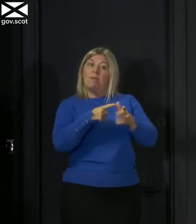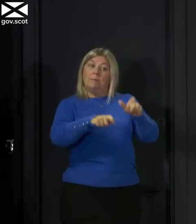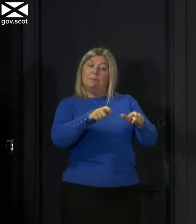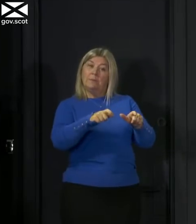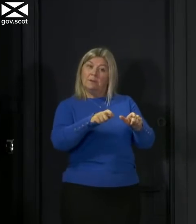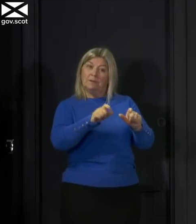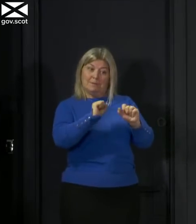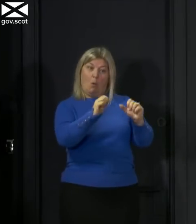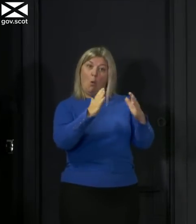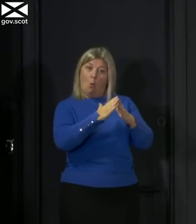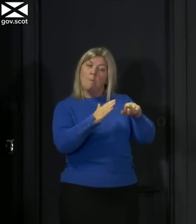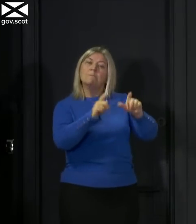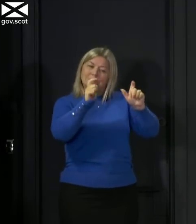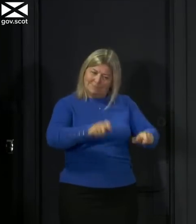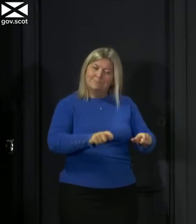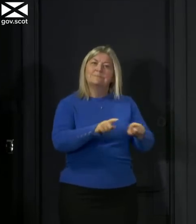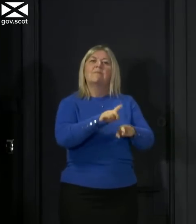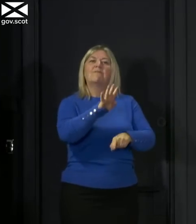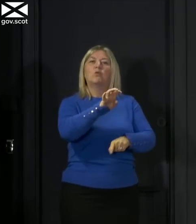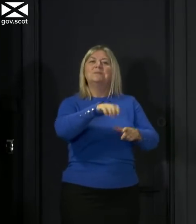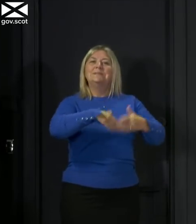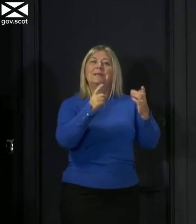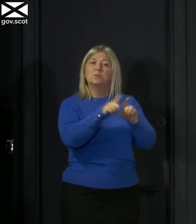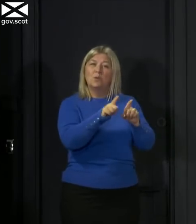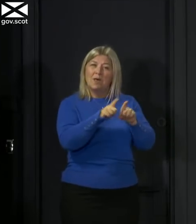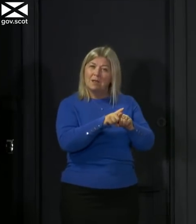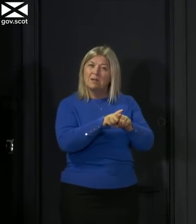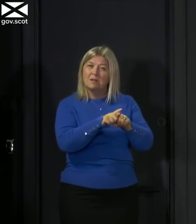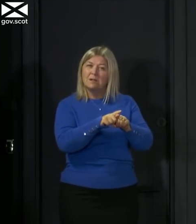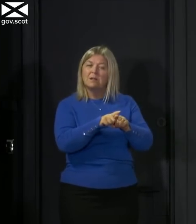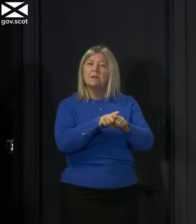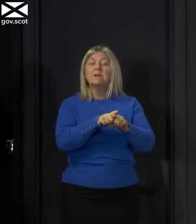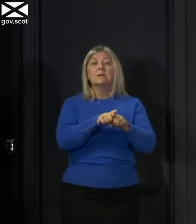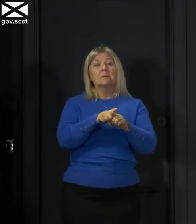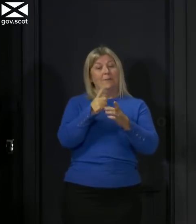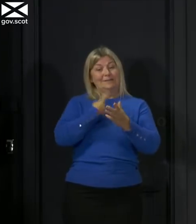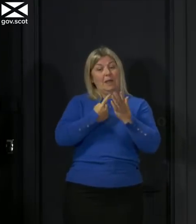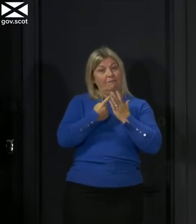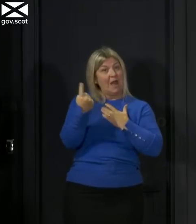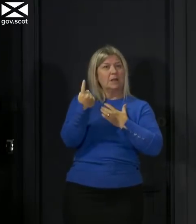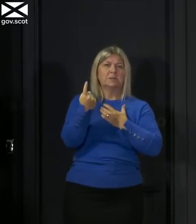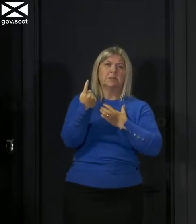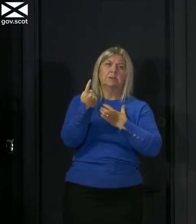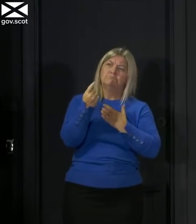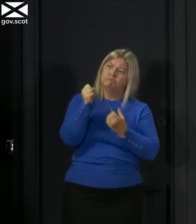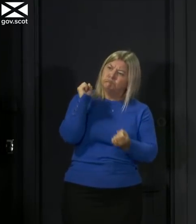Self-isolation is a really crucial way in which we can stop people who have the virus - or who might